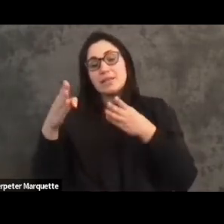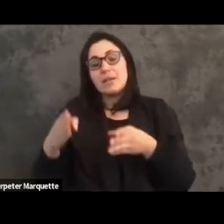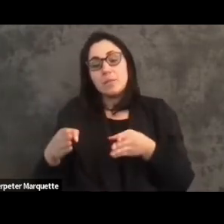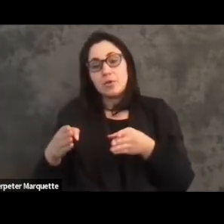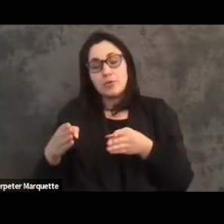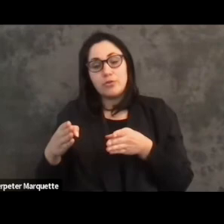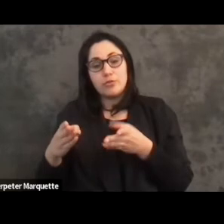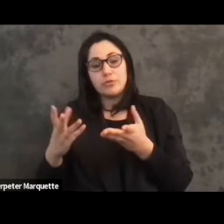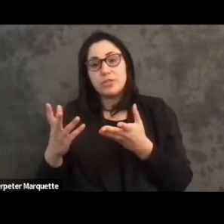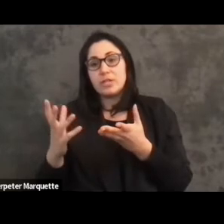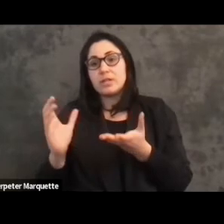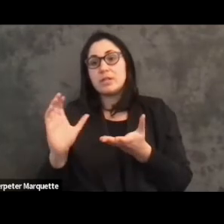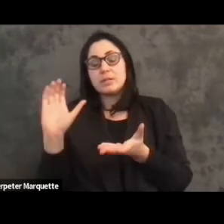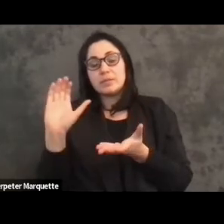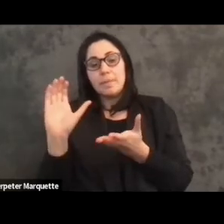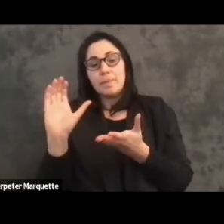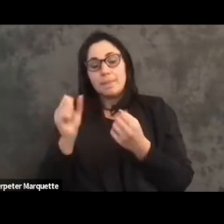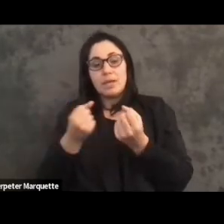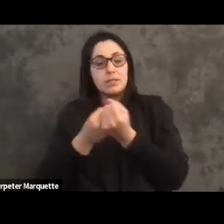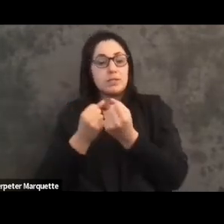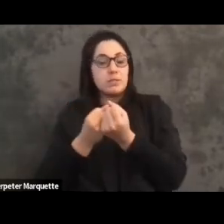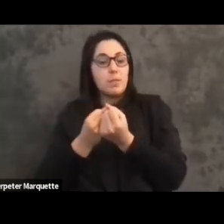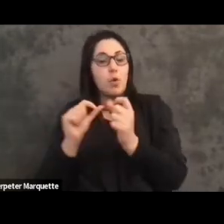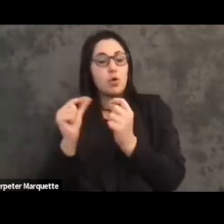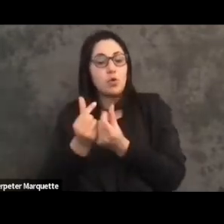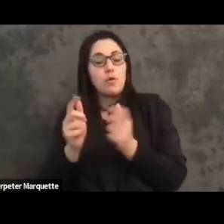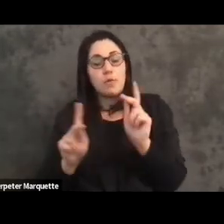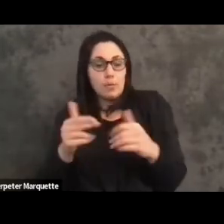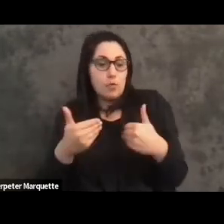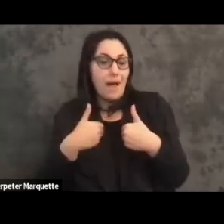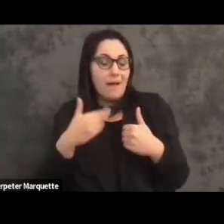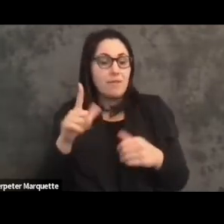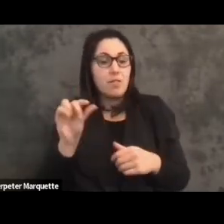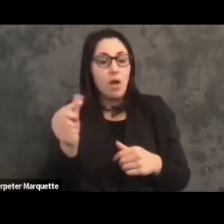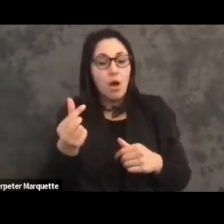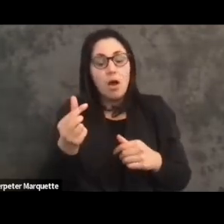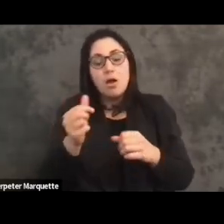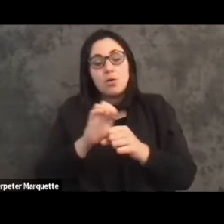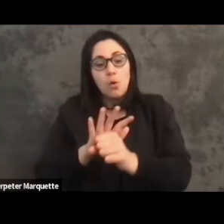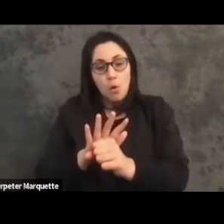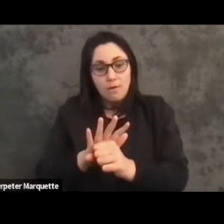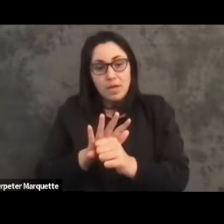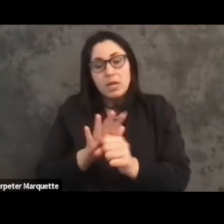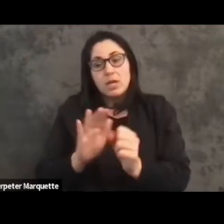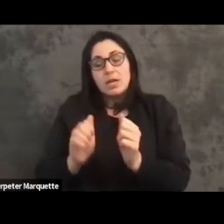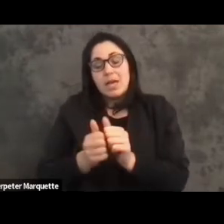not vaccinated, and they continue to have symptoms. Hannah suggested that this person